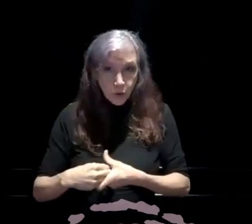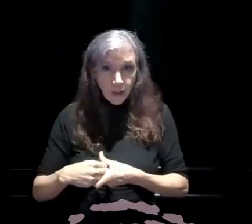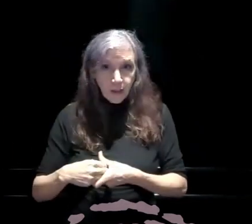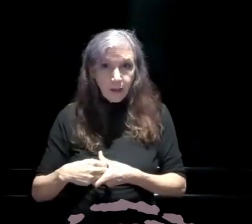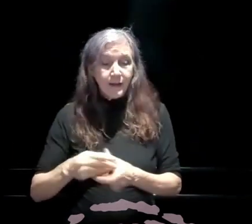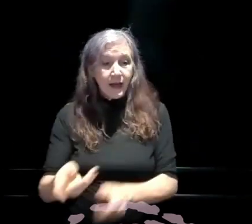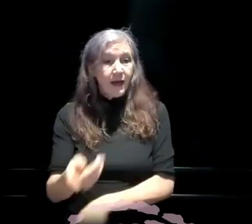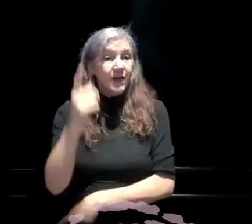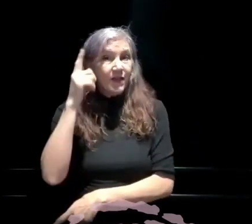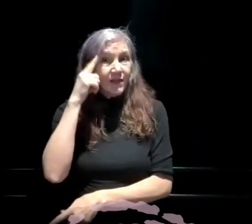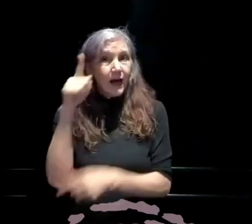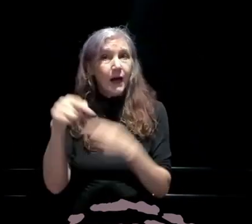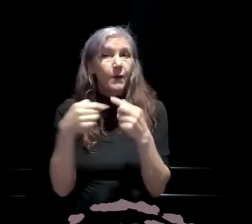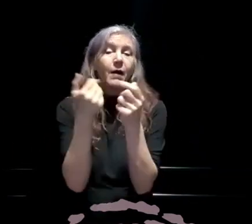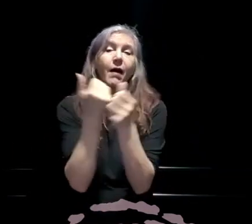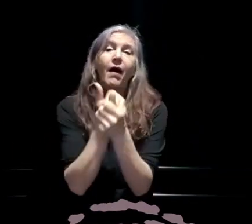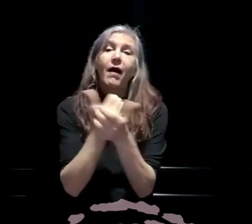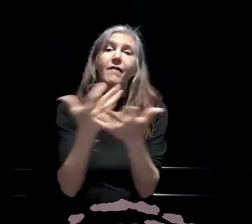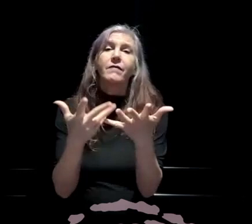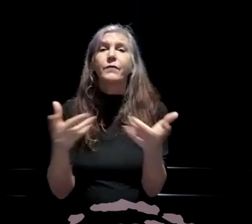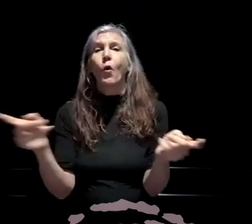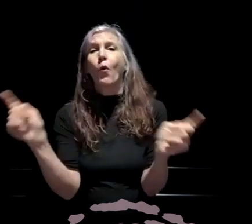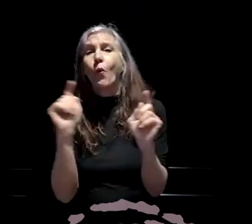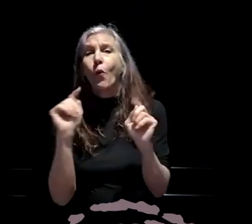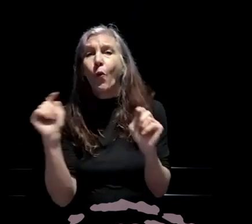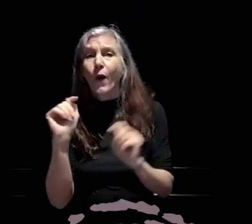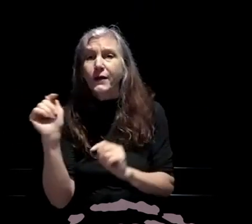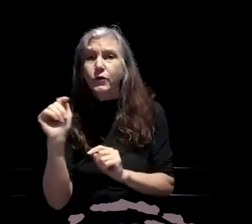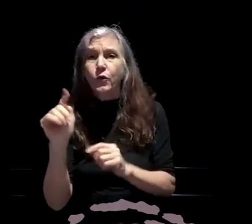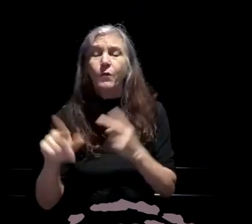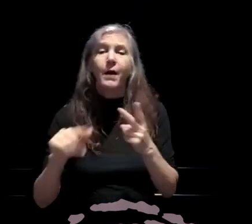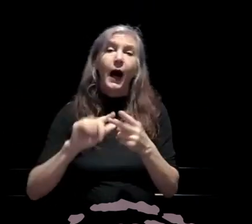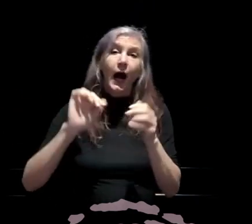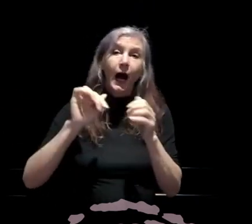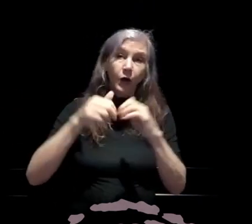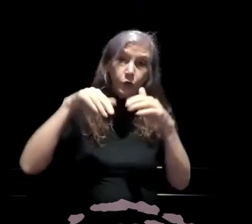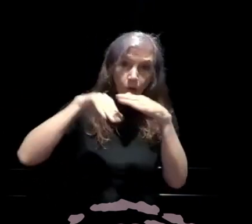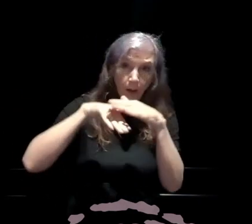About every single detail. From the restrooms to how you come in to how you be welcomed.